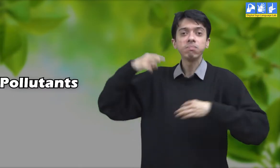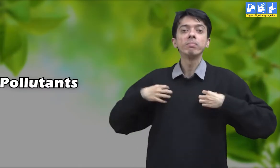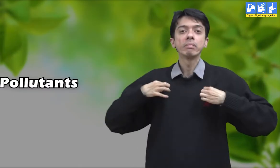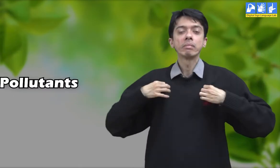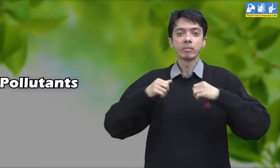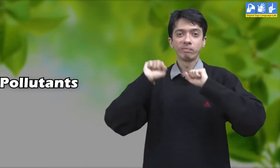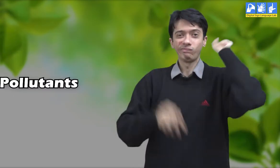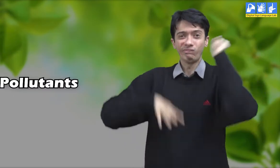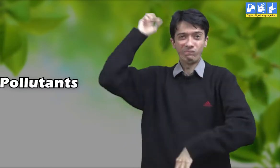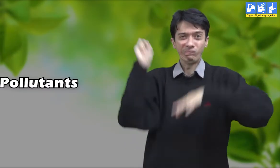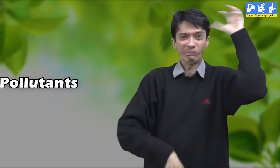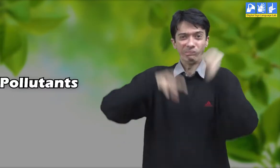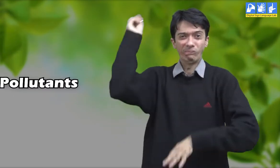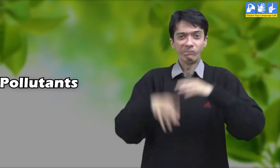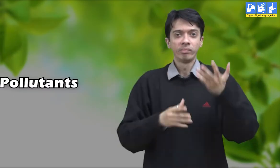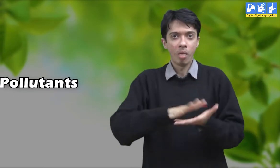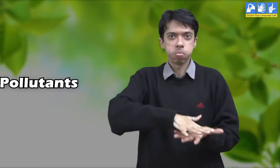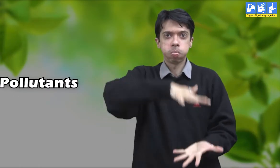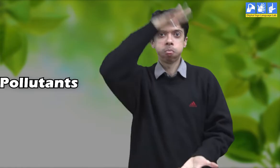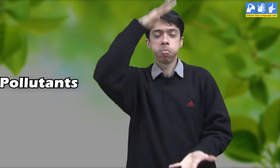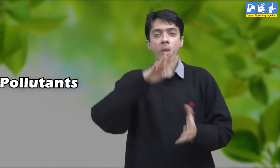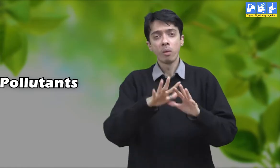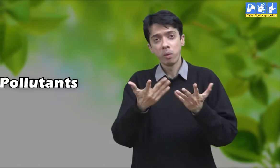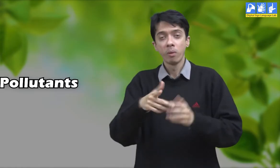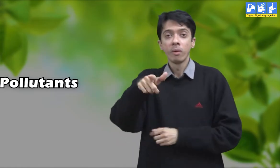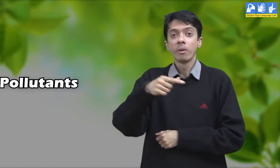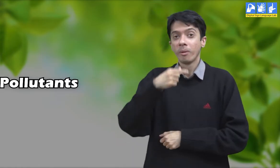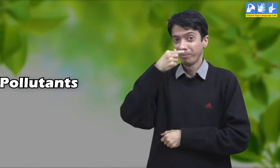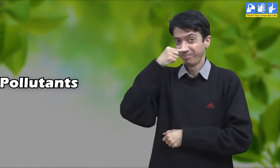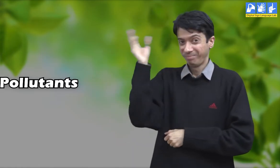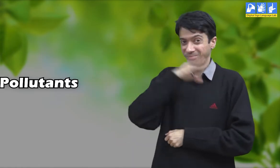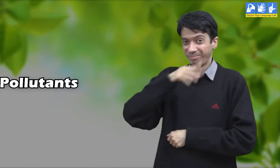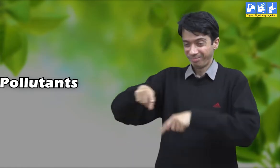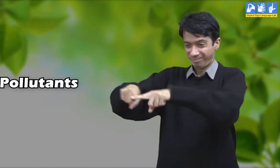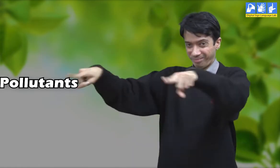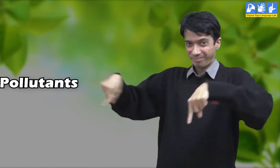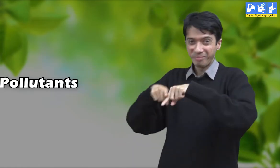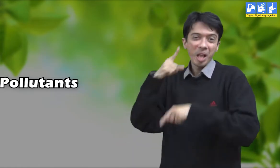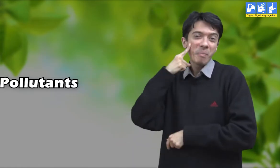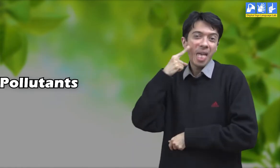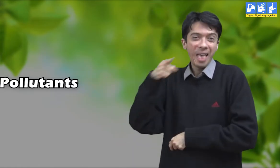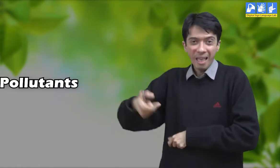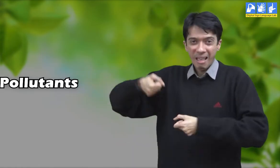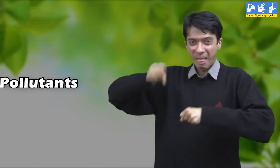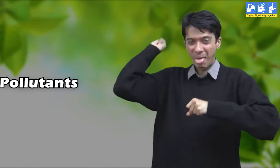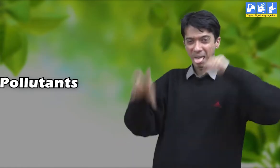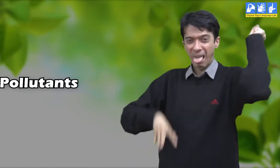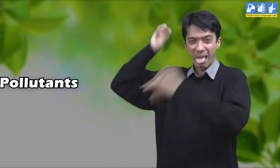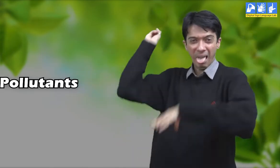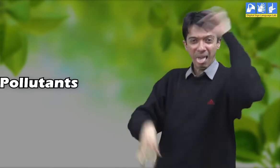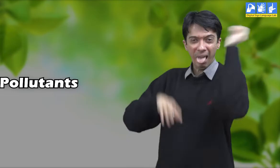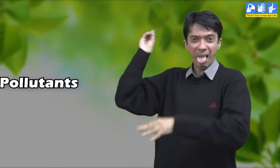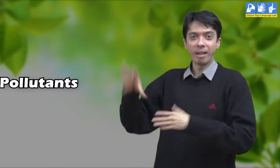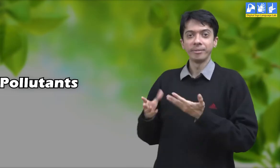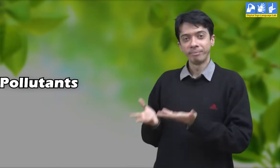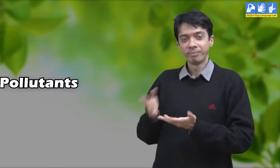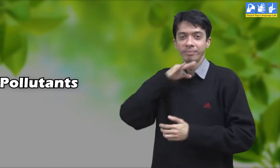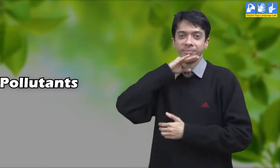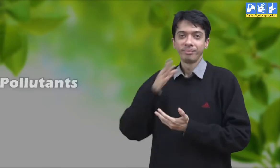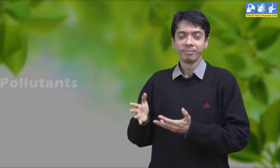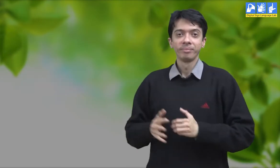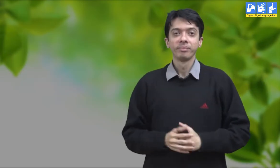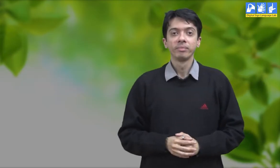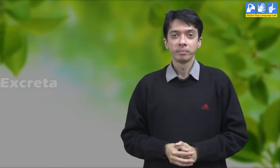Pollutants - Any substance that makes the environment dirty or contaminated is a pollutant.